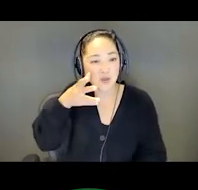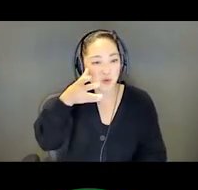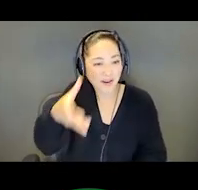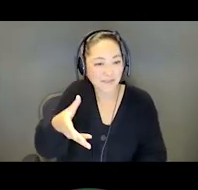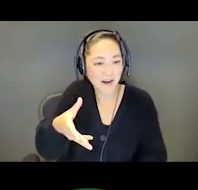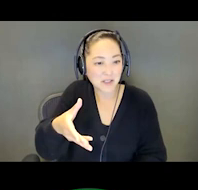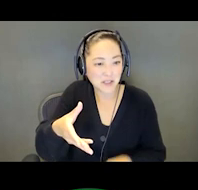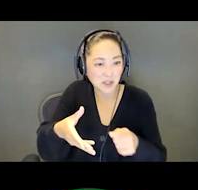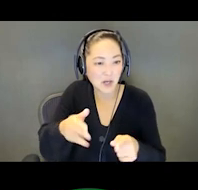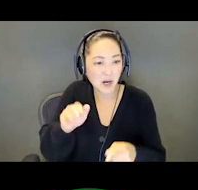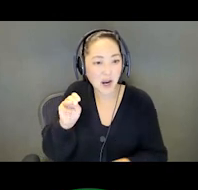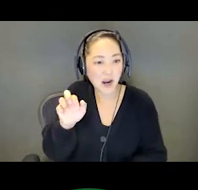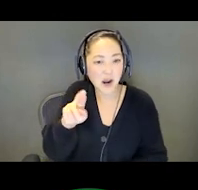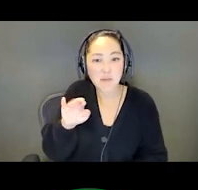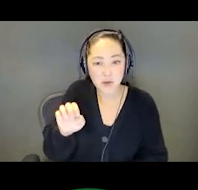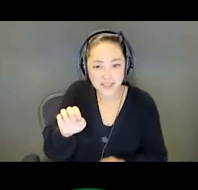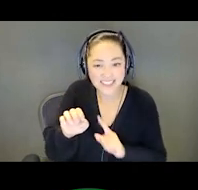she had their literal passions for running.